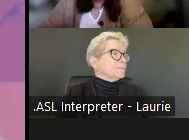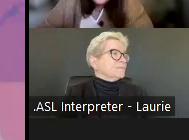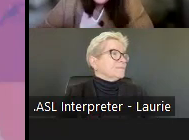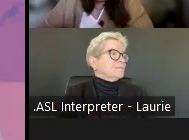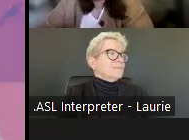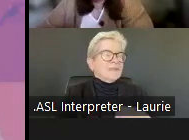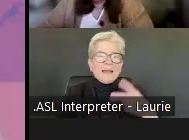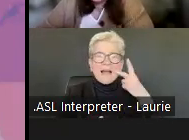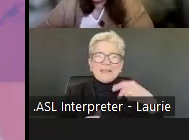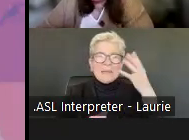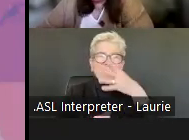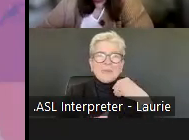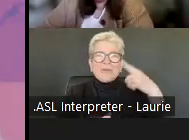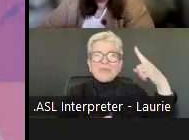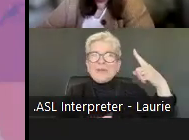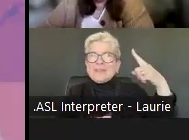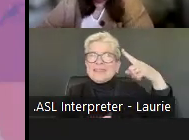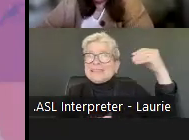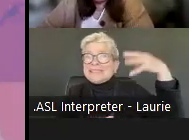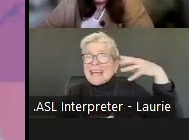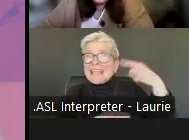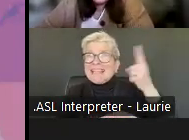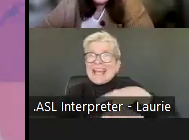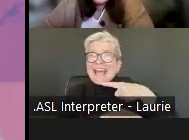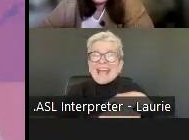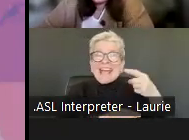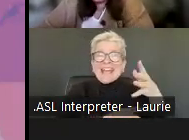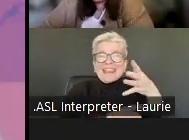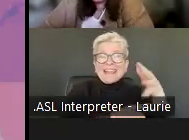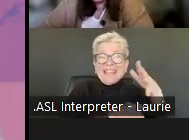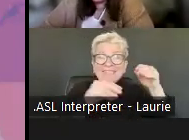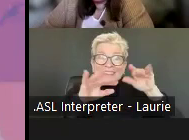beautiful week. The leaves on the trees are starting to fill in and the natural world